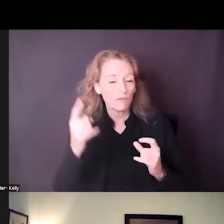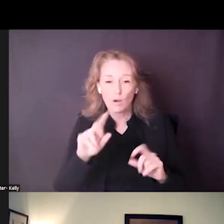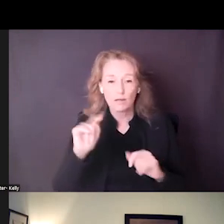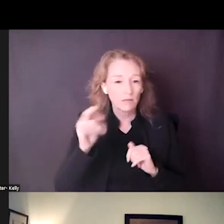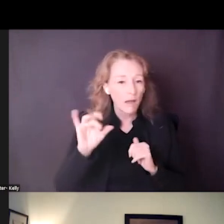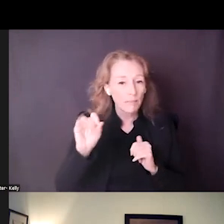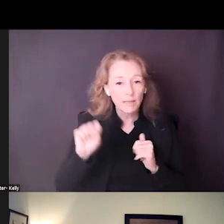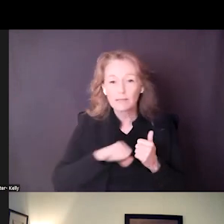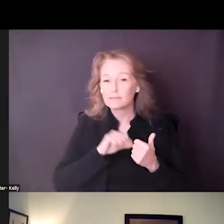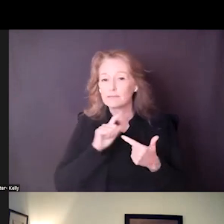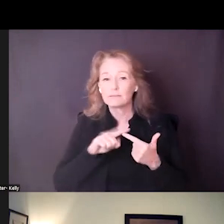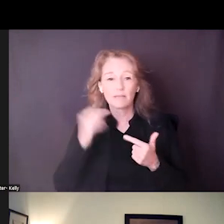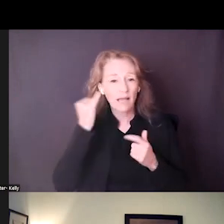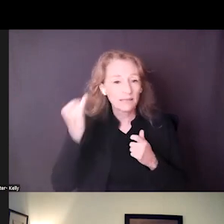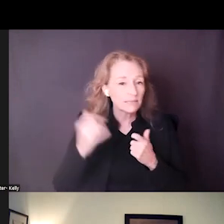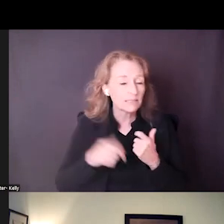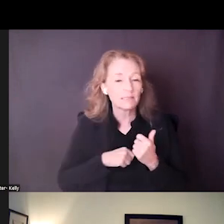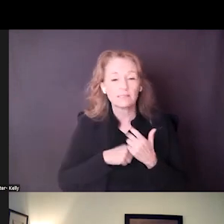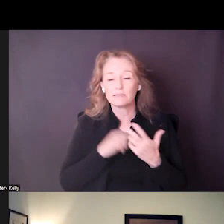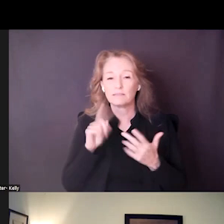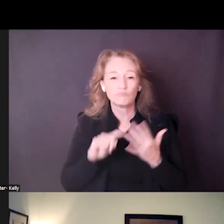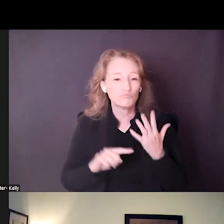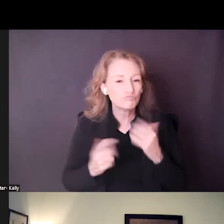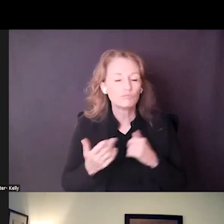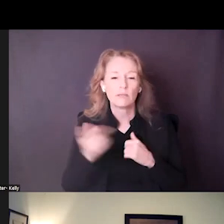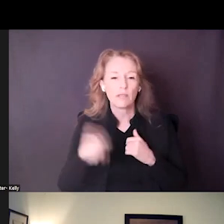THAT YOU WOULD LOVE TO SEE FEATURED IN THIS INCREDIBLE COMMUNITY